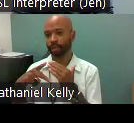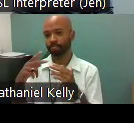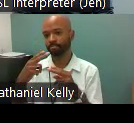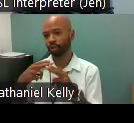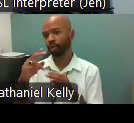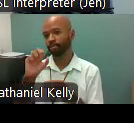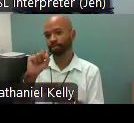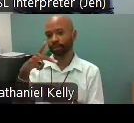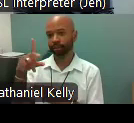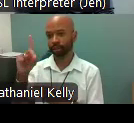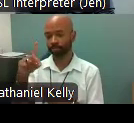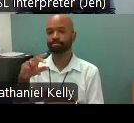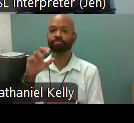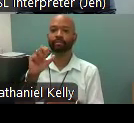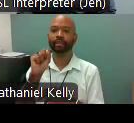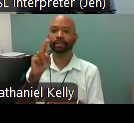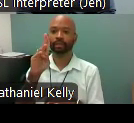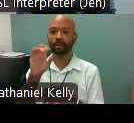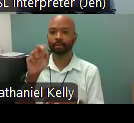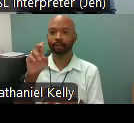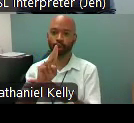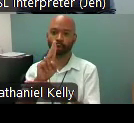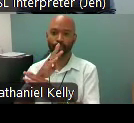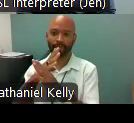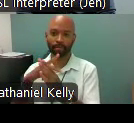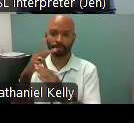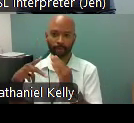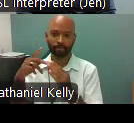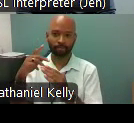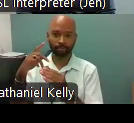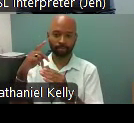coordinator for the SUPPD Program, which is the substance use and prevention program for the Deaf